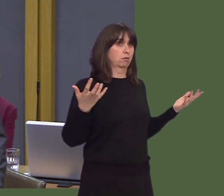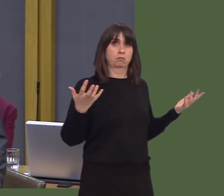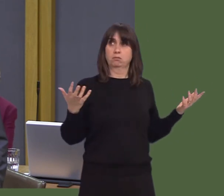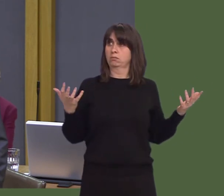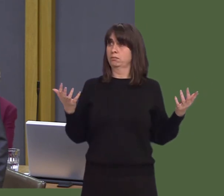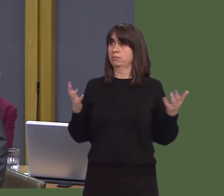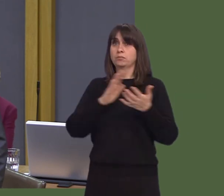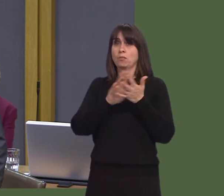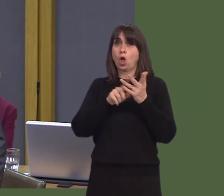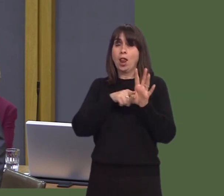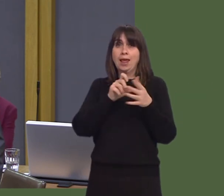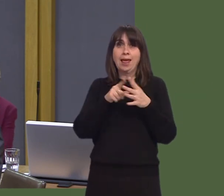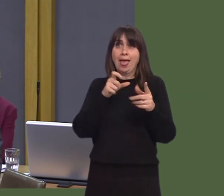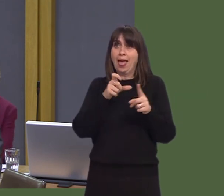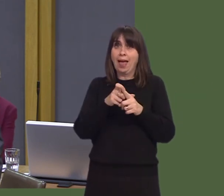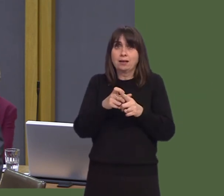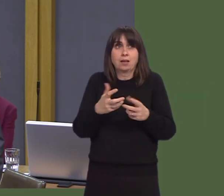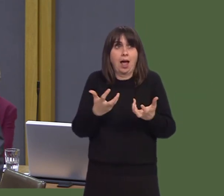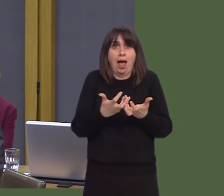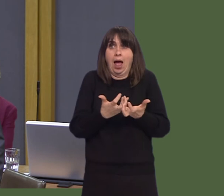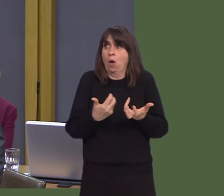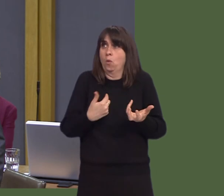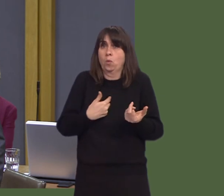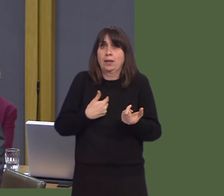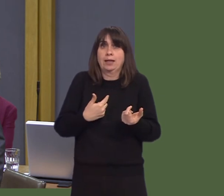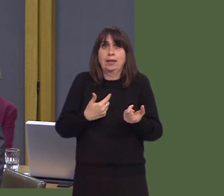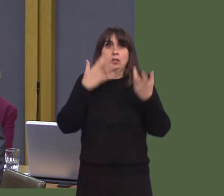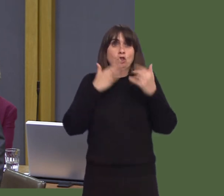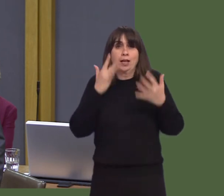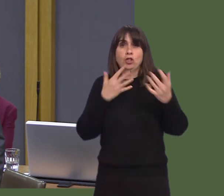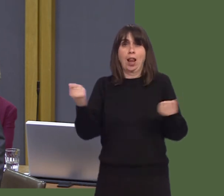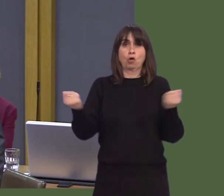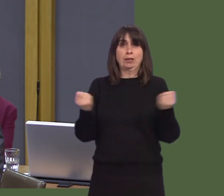economic policies to face these challenges ahead, to make sure that areas such as Newport,